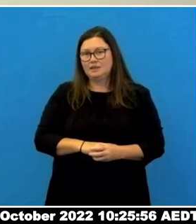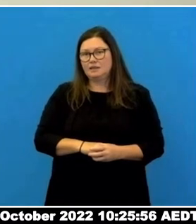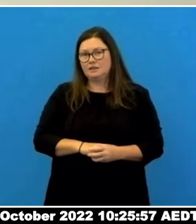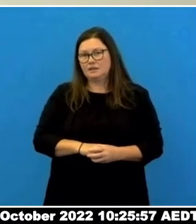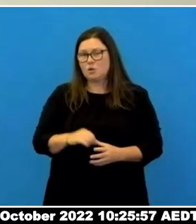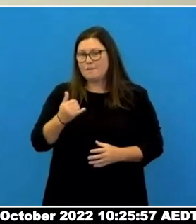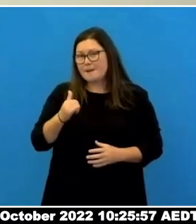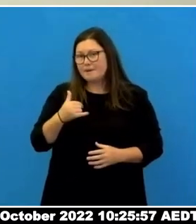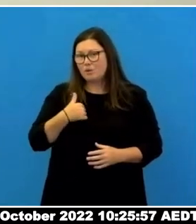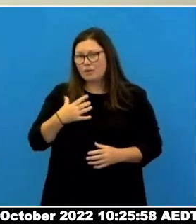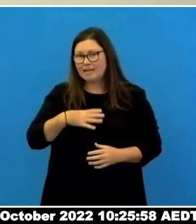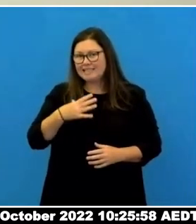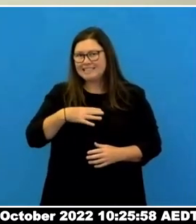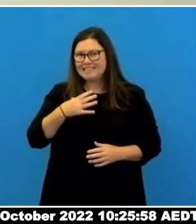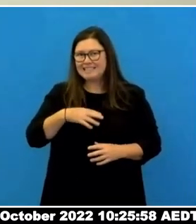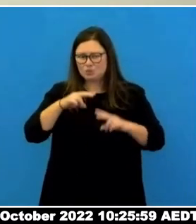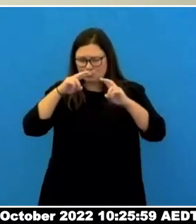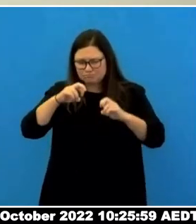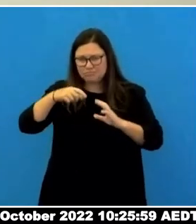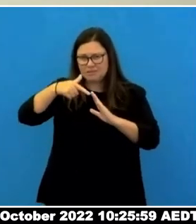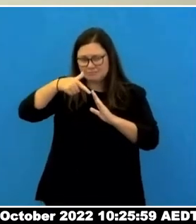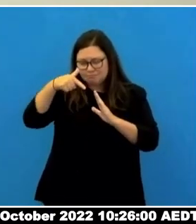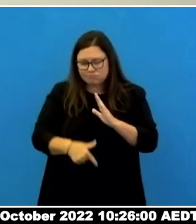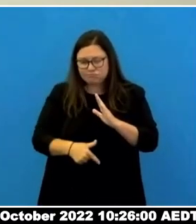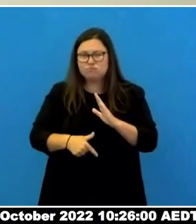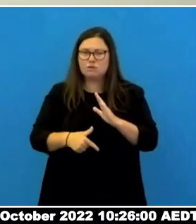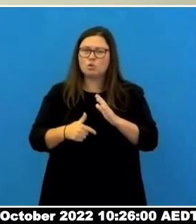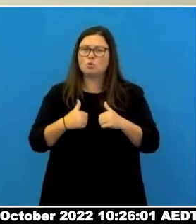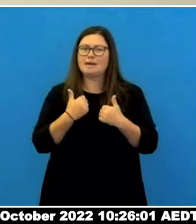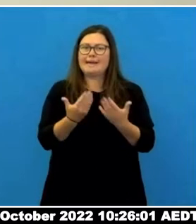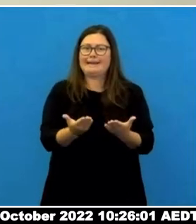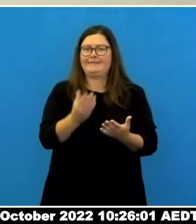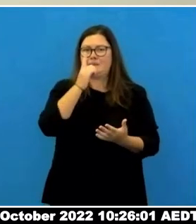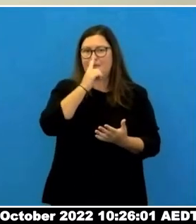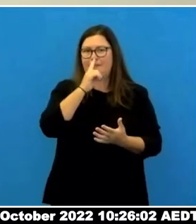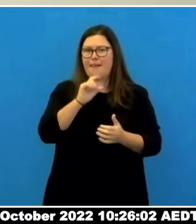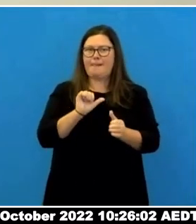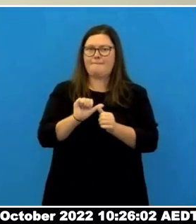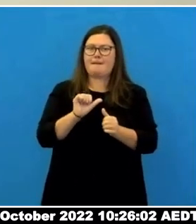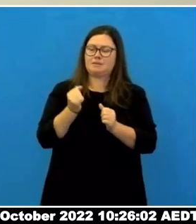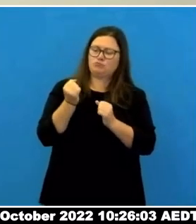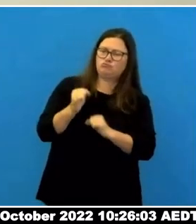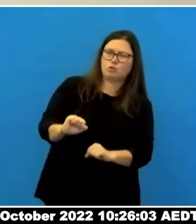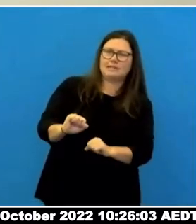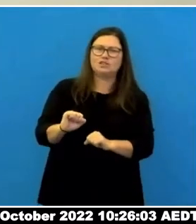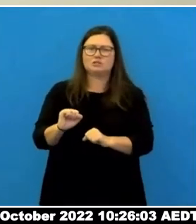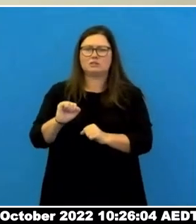with greater clarity about what we need to do to provide for protection and for better services delivery